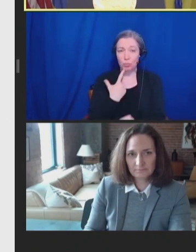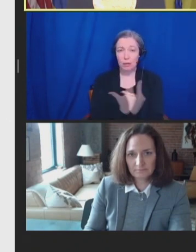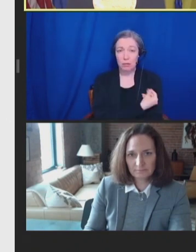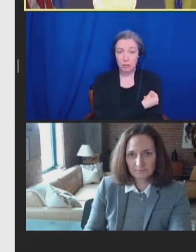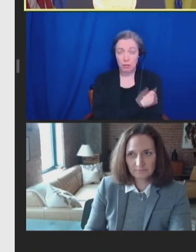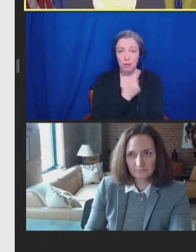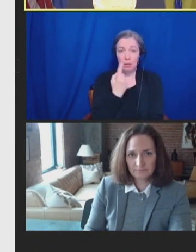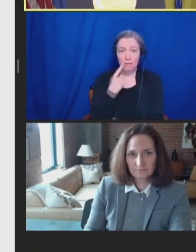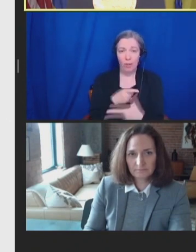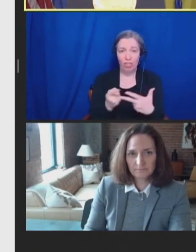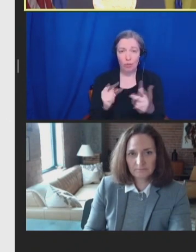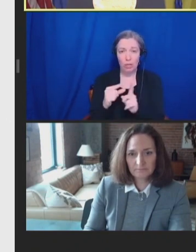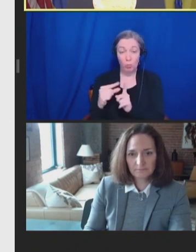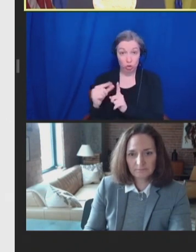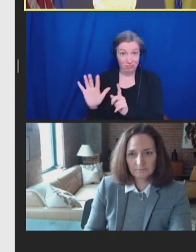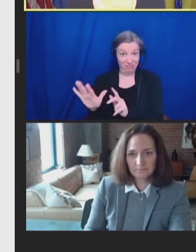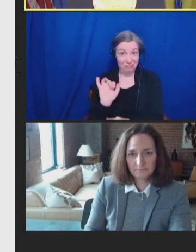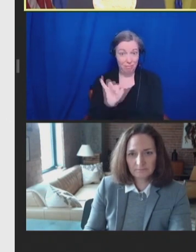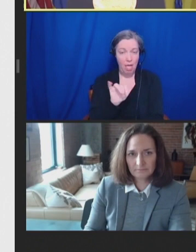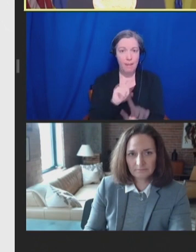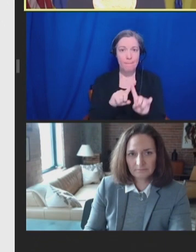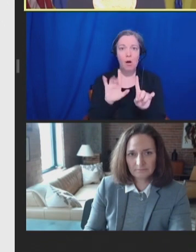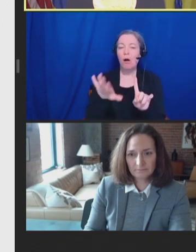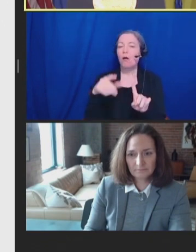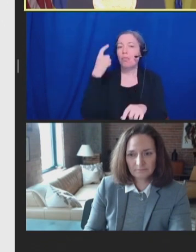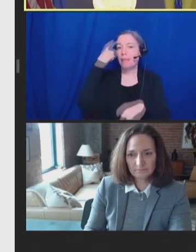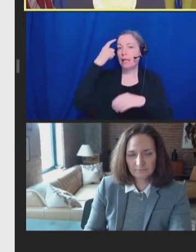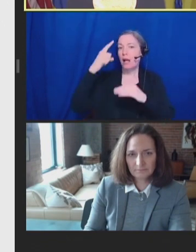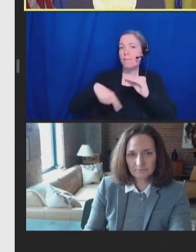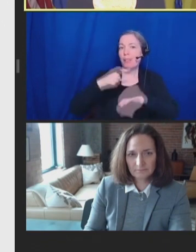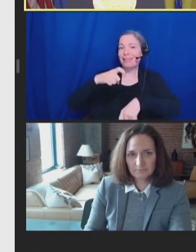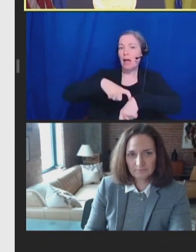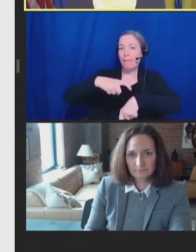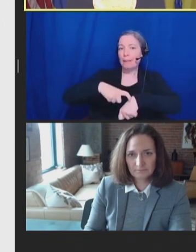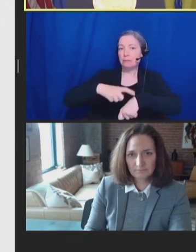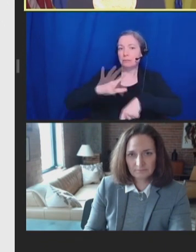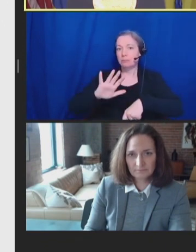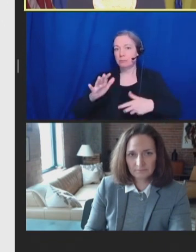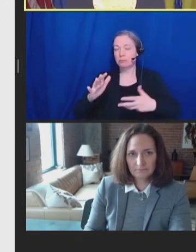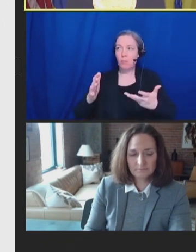you know, we're looking at something that potentially will be approved and